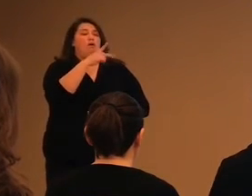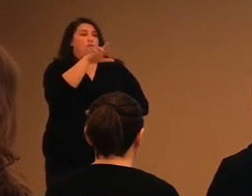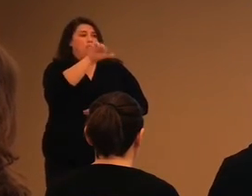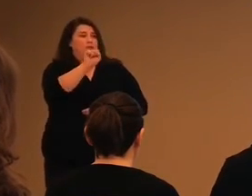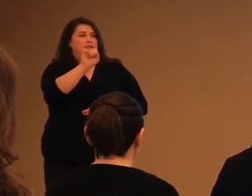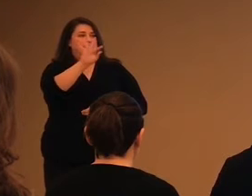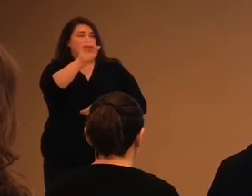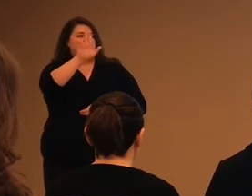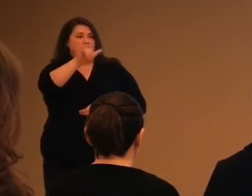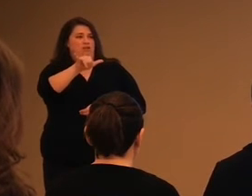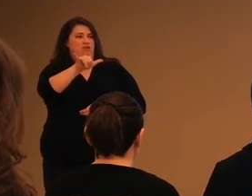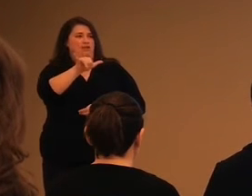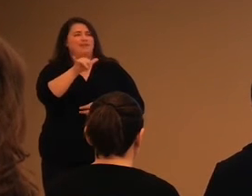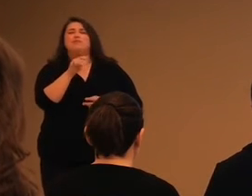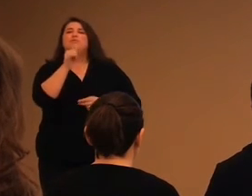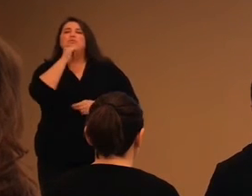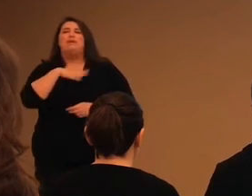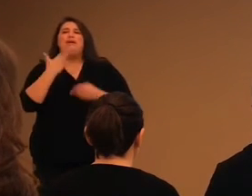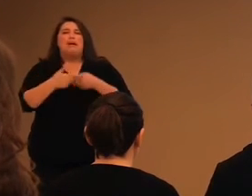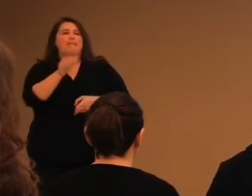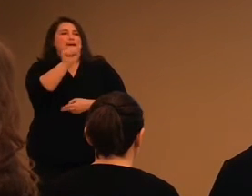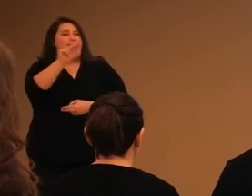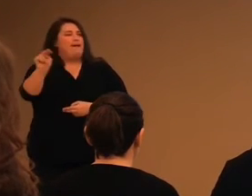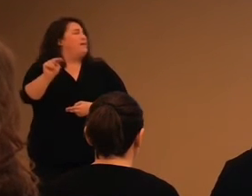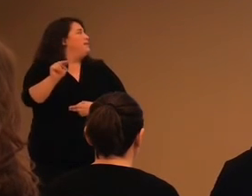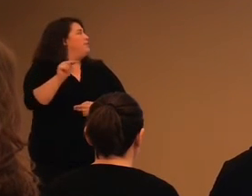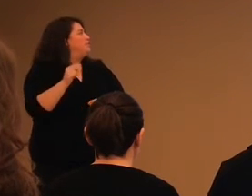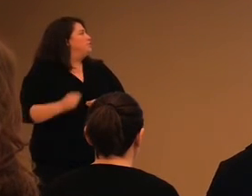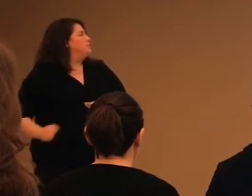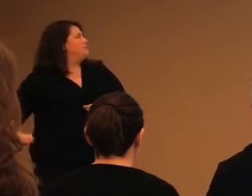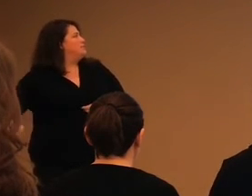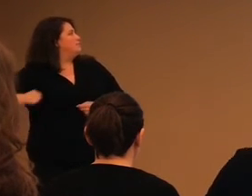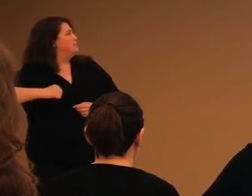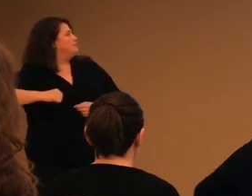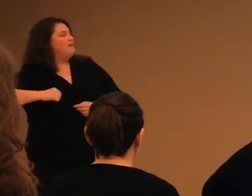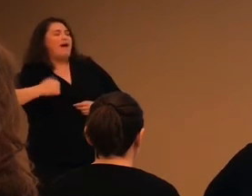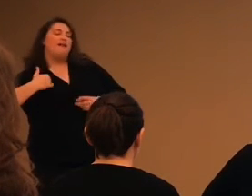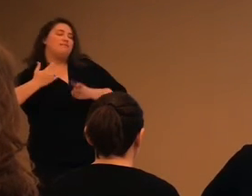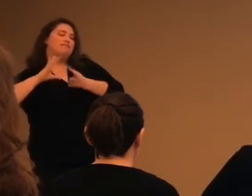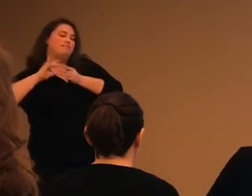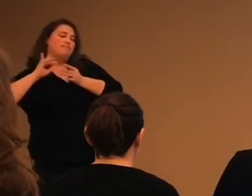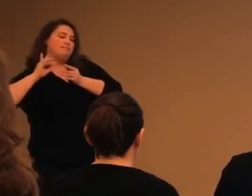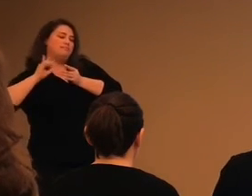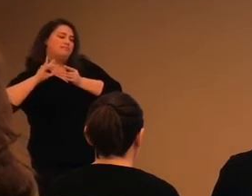Expert on all these things and she's got her arm linked through raves or having a side conversation and again